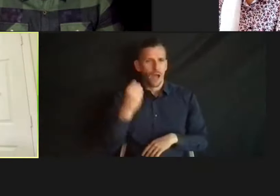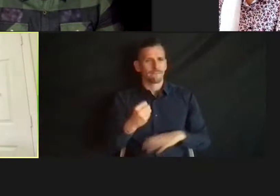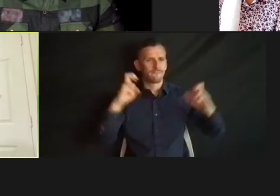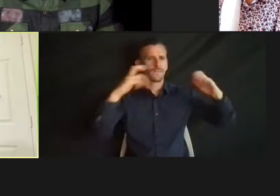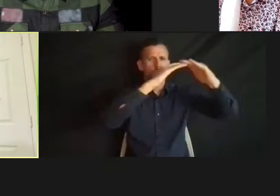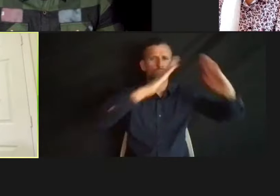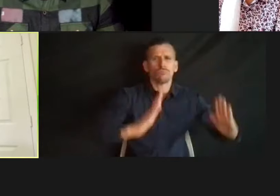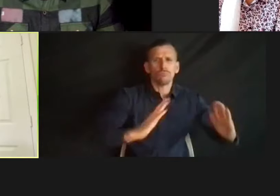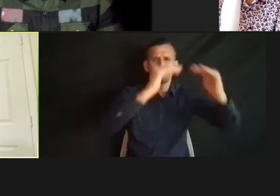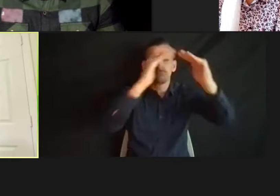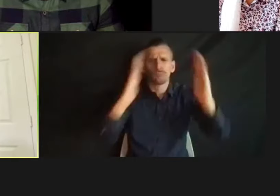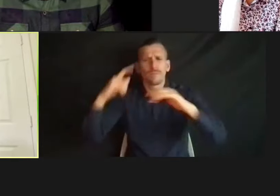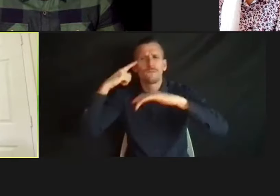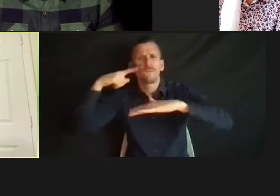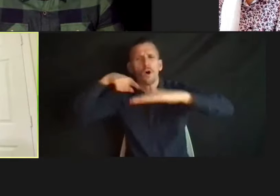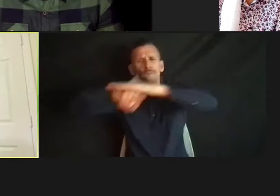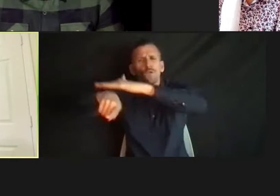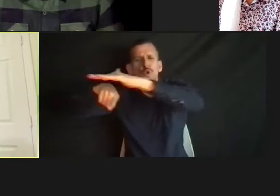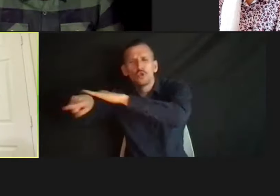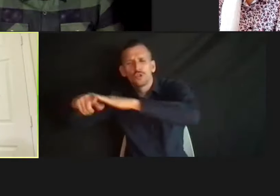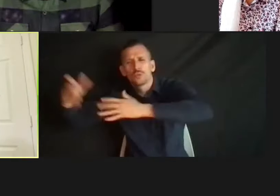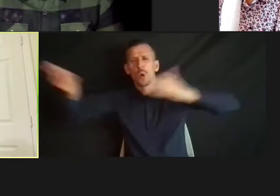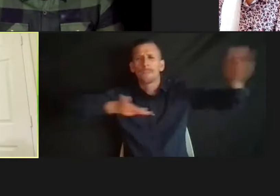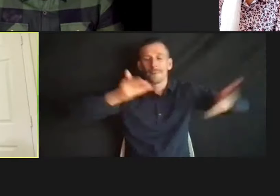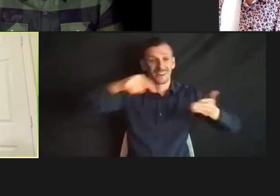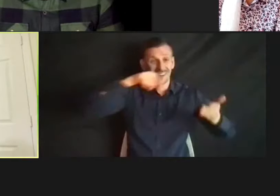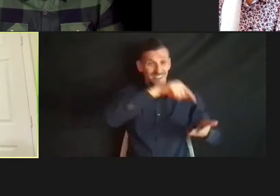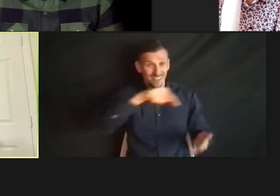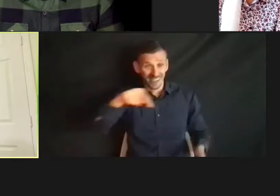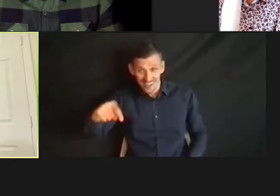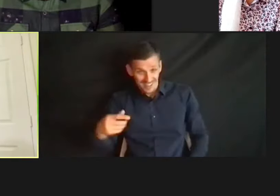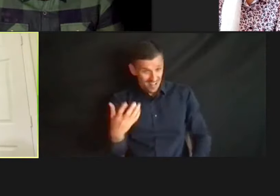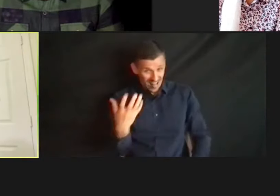actually translate to the borders of South Sudan, that can't translate to the borders of Kenya.